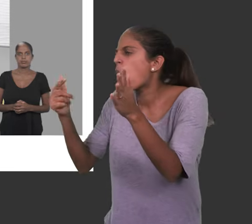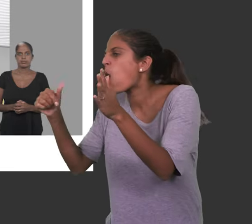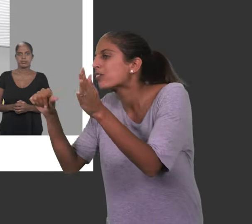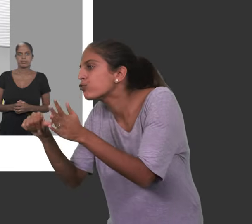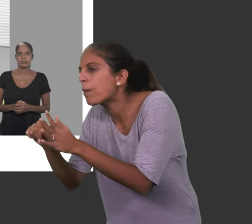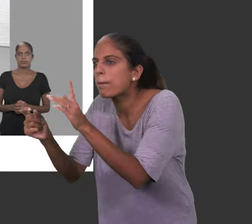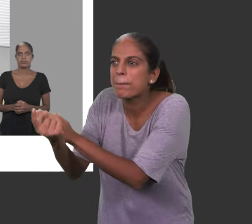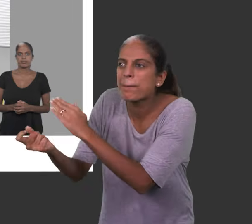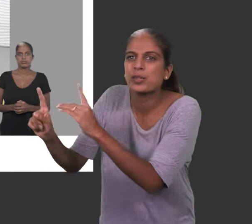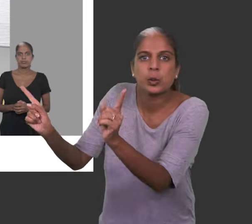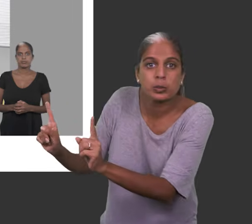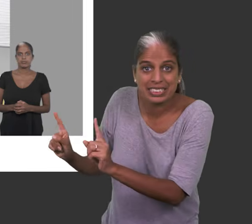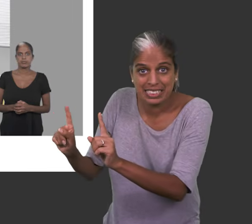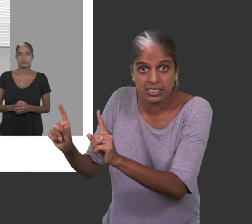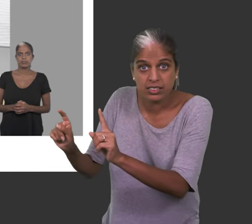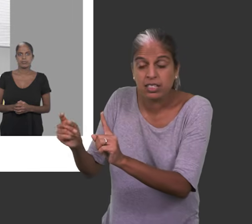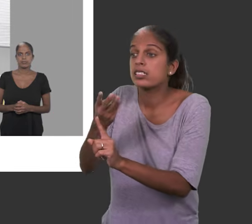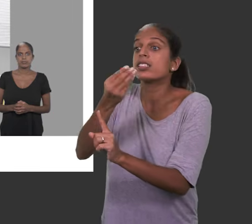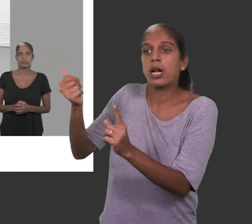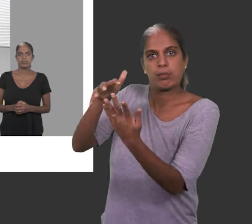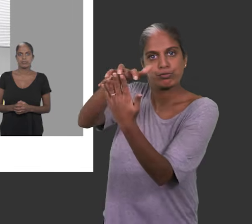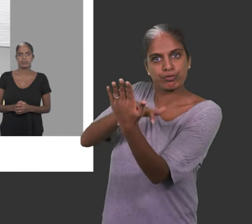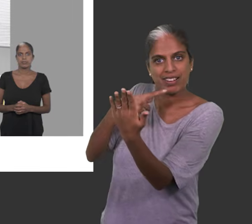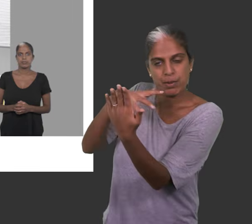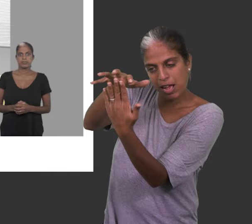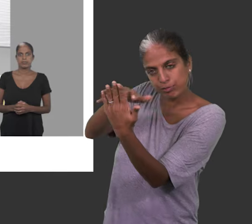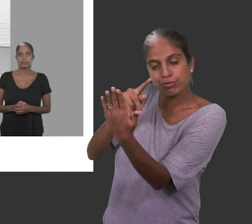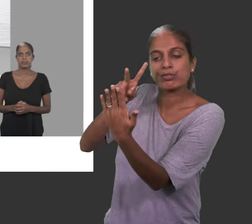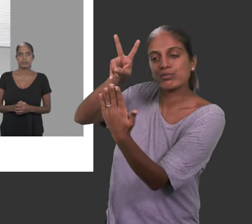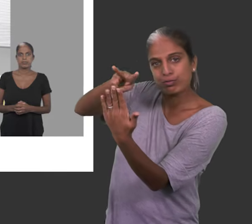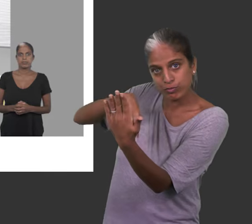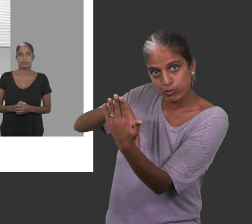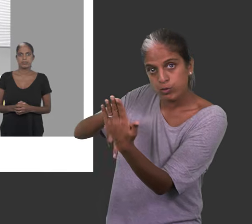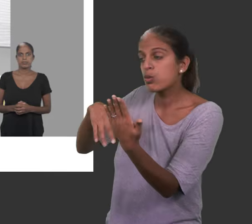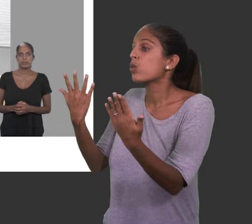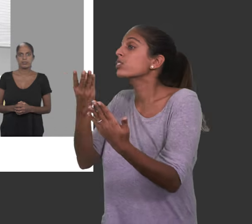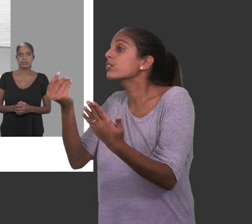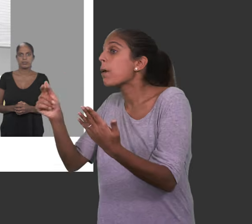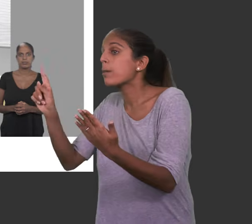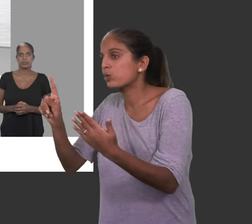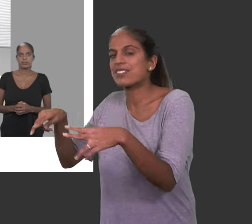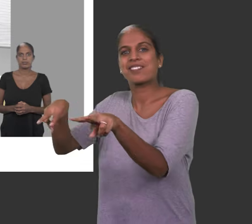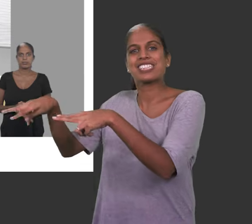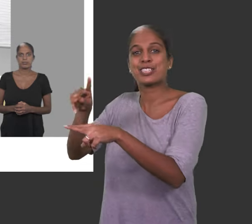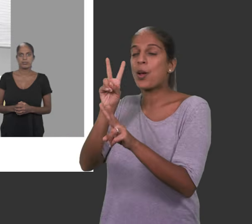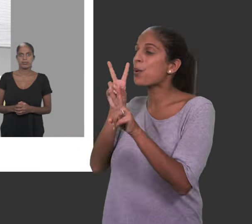Some of the scenarios may be in a written form, whilst others may be presented to you as a video clip you need to watch.